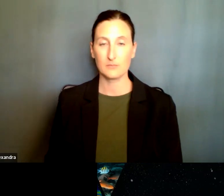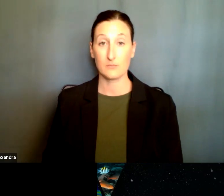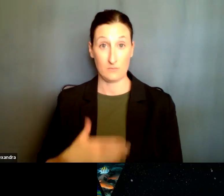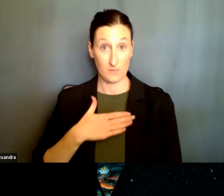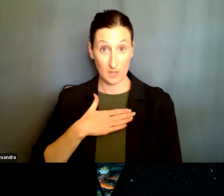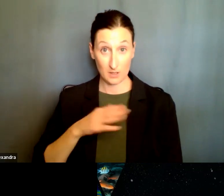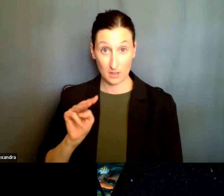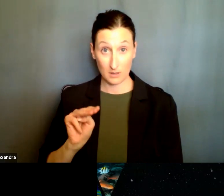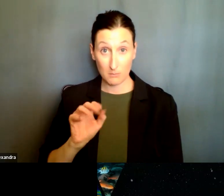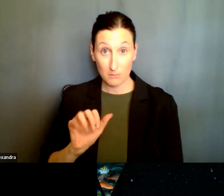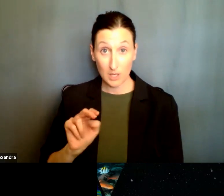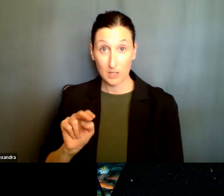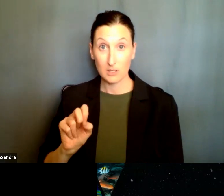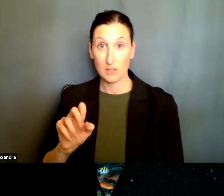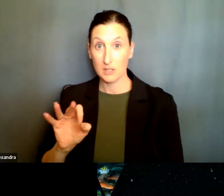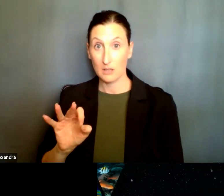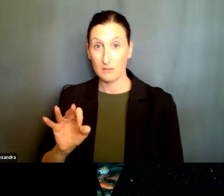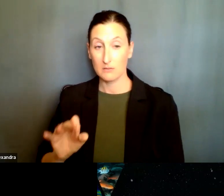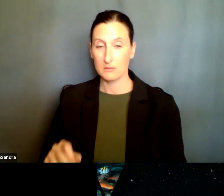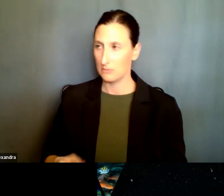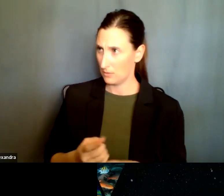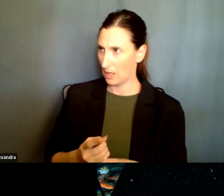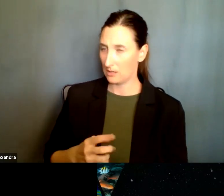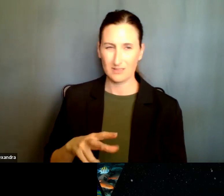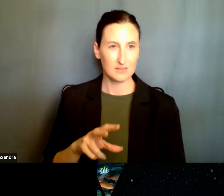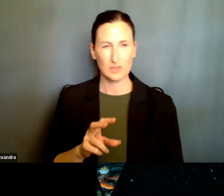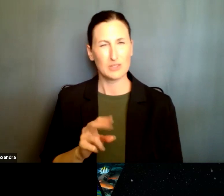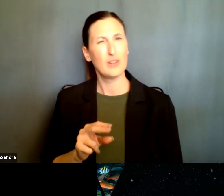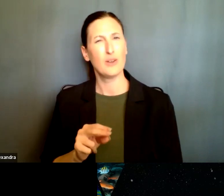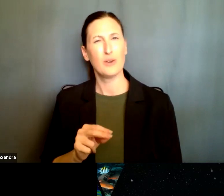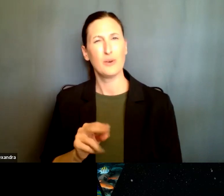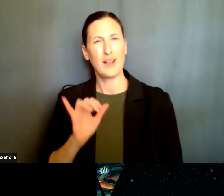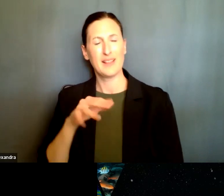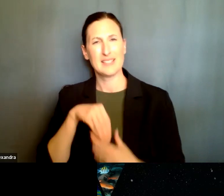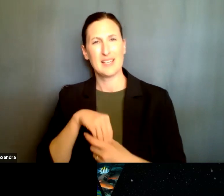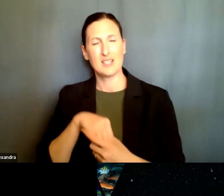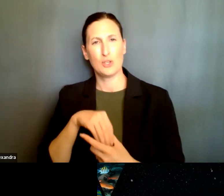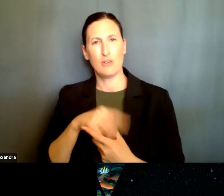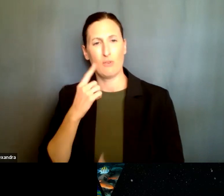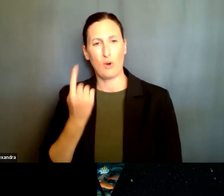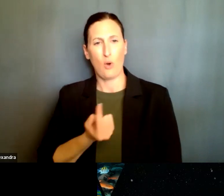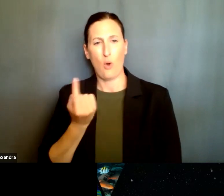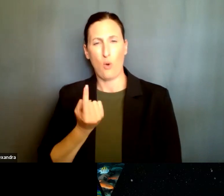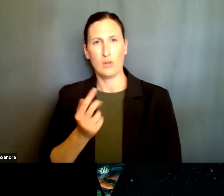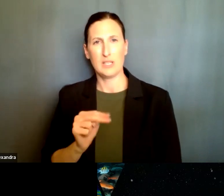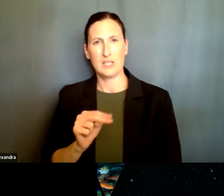Samantha Brewton Hunter: Is it MyNSF, [OVERLAPPING] is that what it's called? Matthew Douglass: No, MyNSF is internal to NSF. Samantha Brewton Hunter: Are you sure?